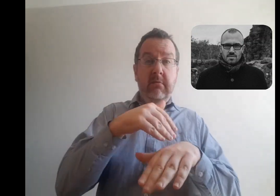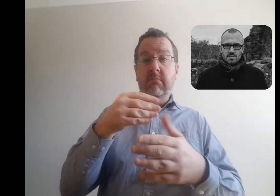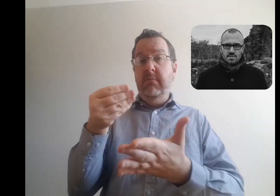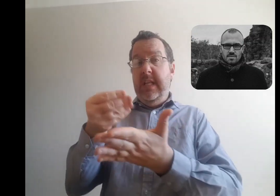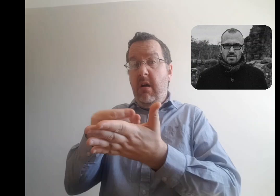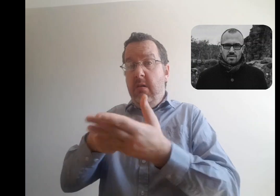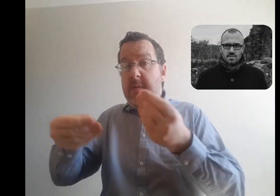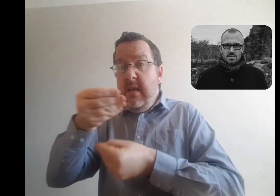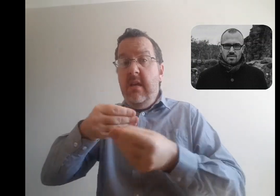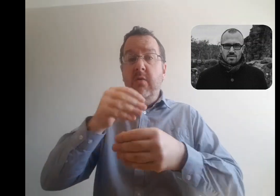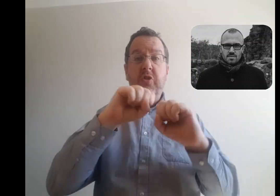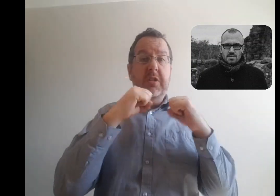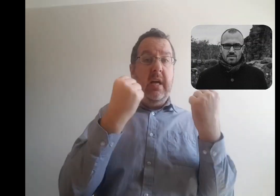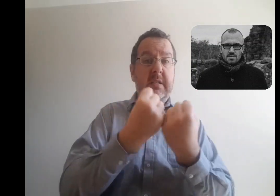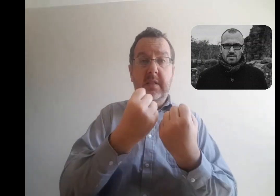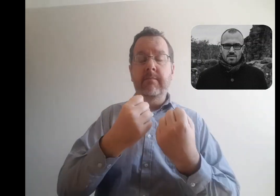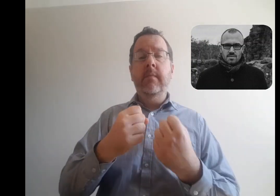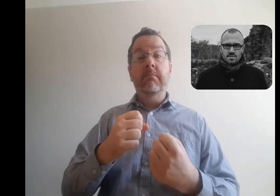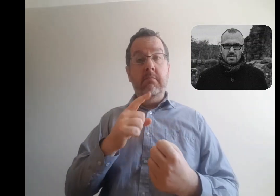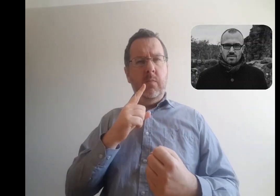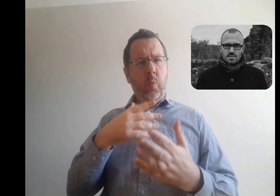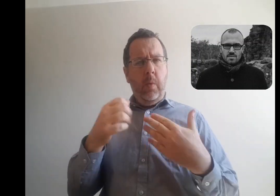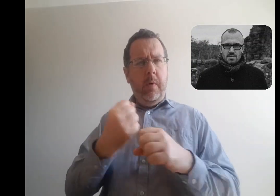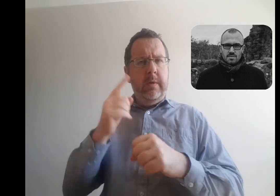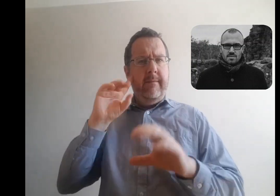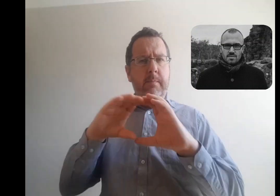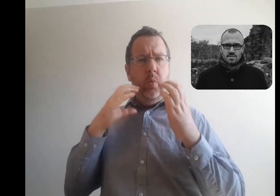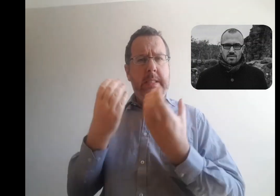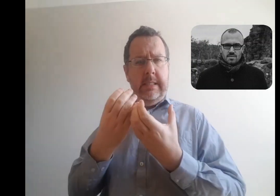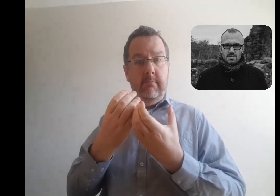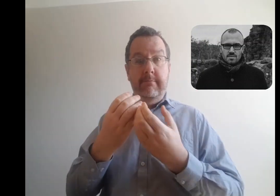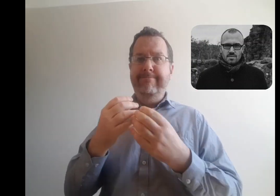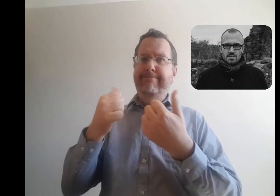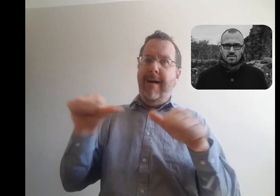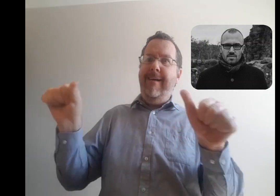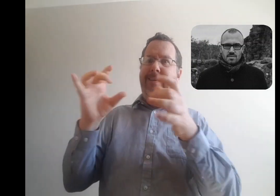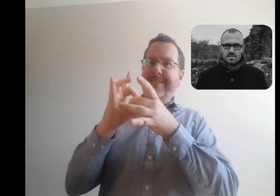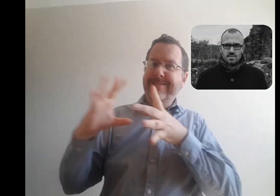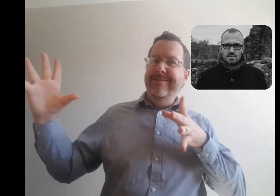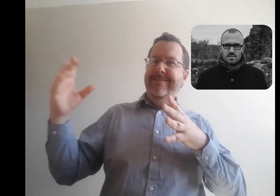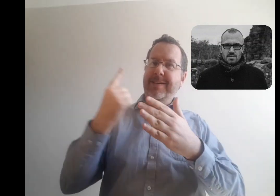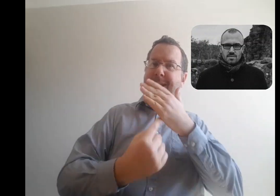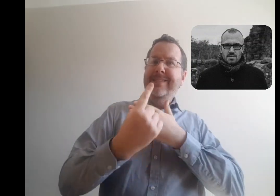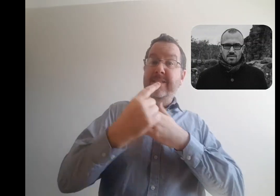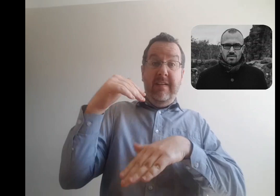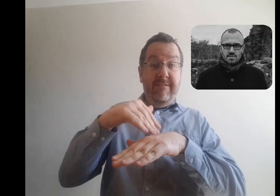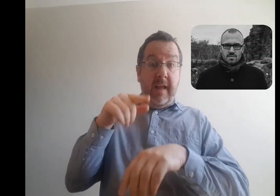I was curious as to how independence affected Ireland's deaf community.